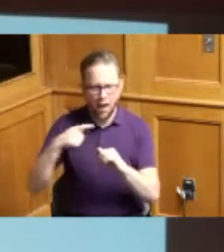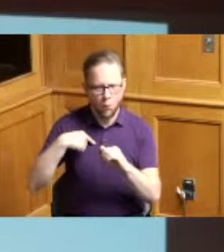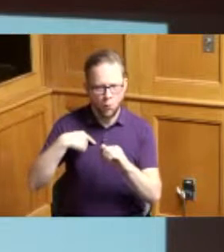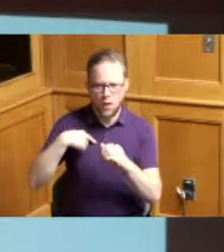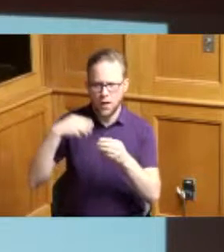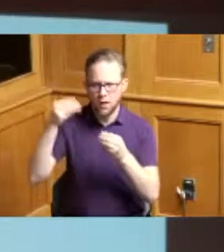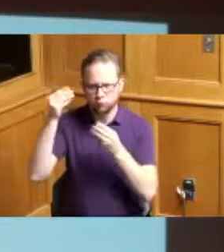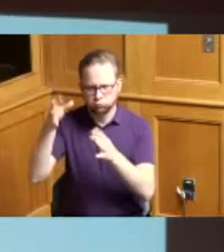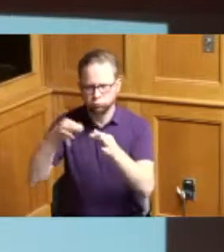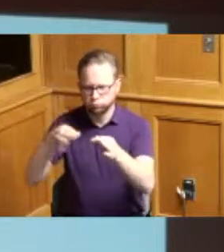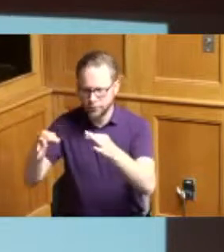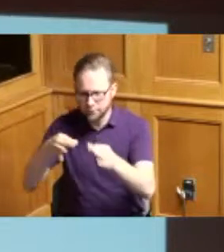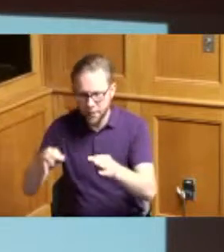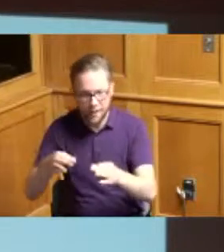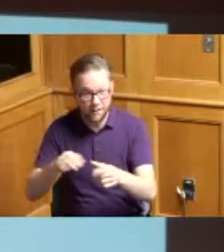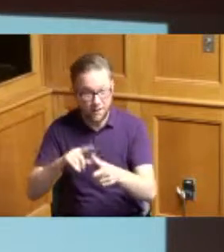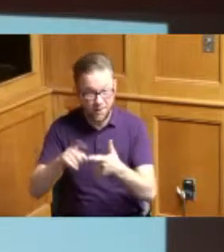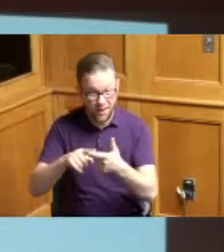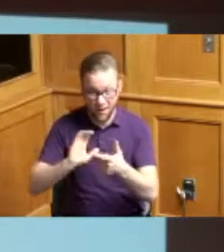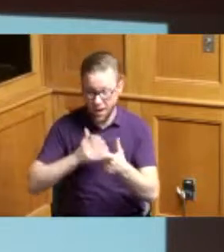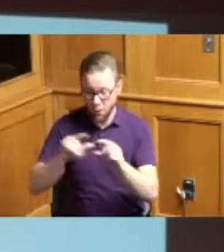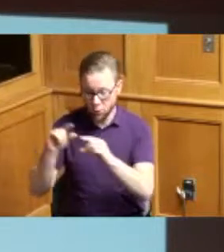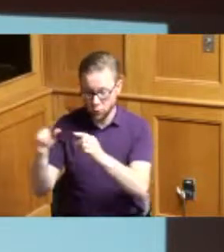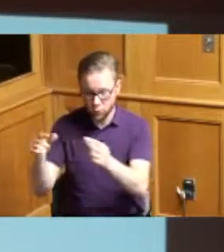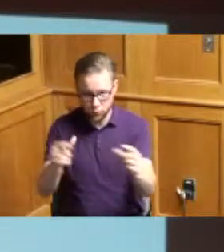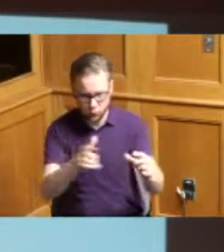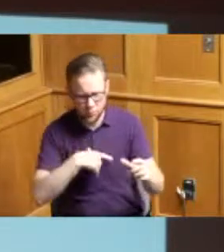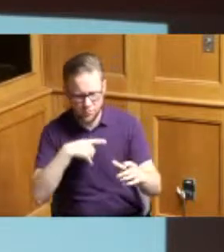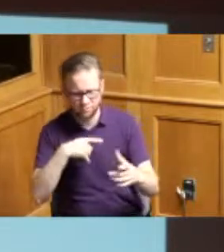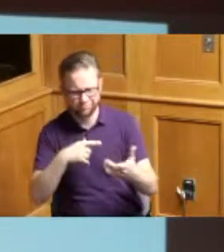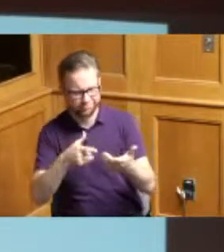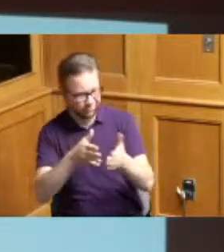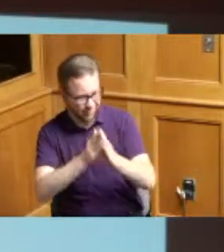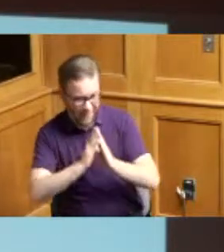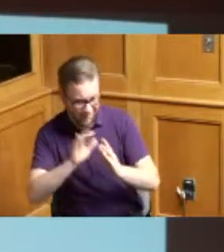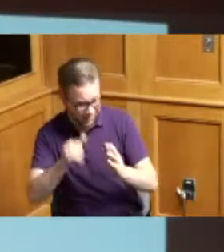ask the questions does this make sense based on the foundation or the assumptions that we have